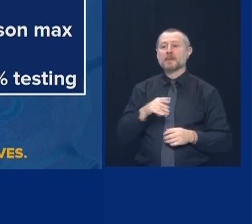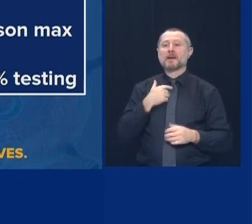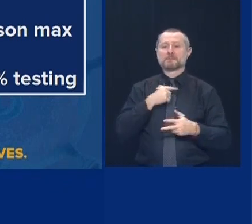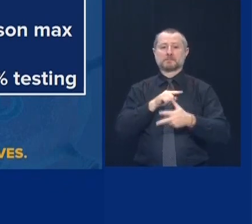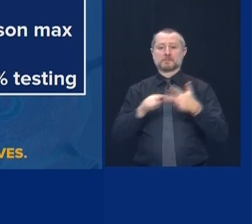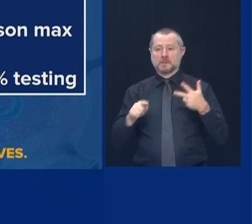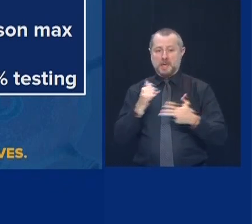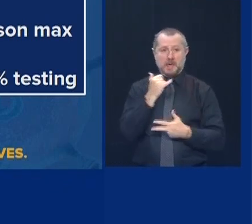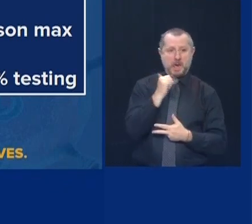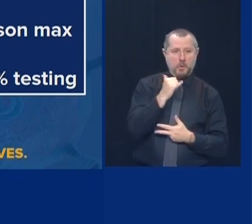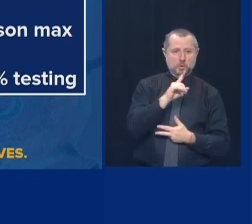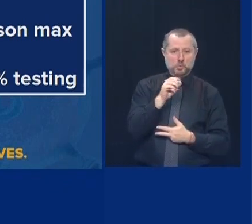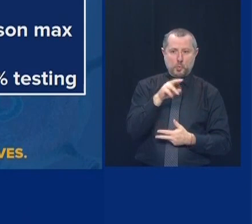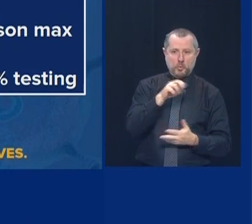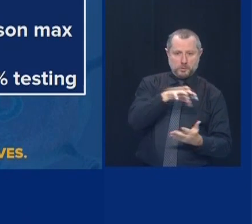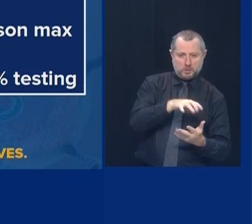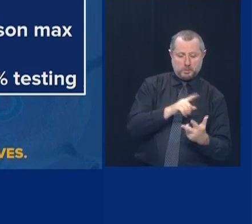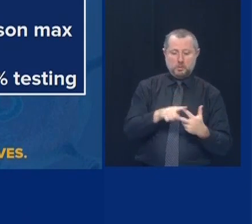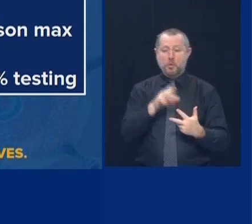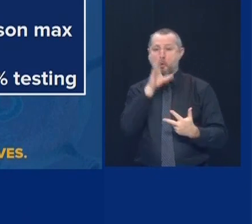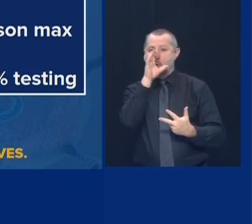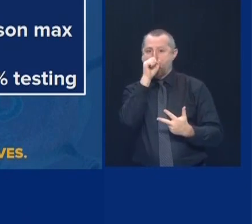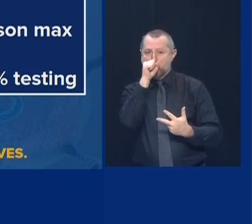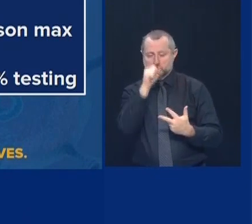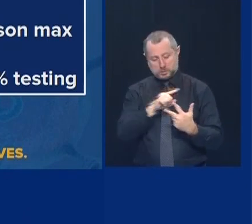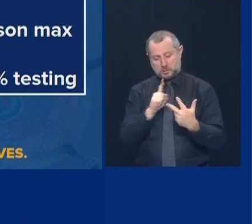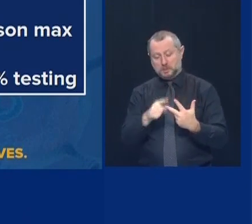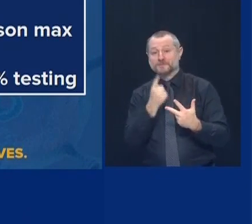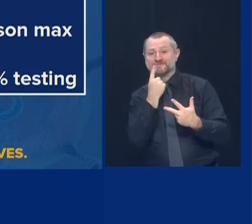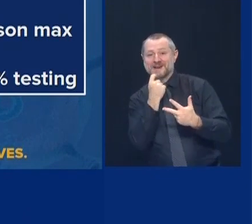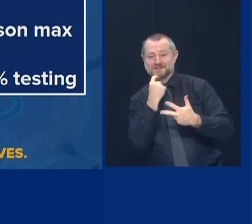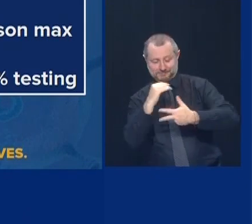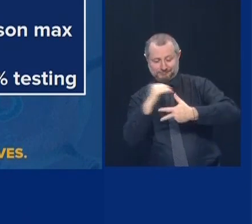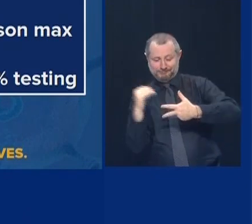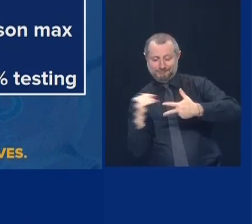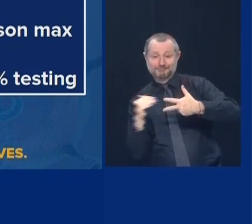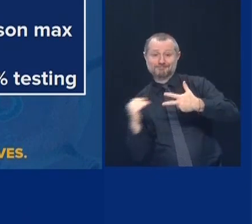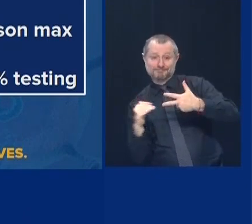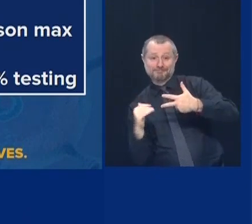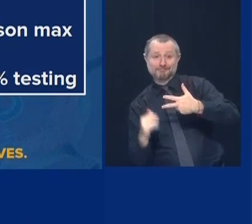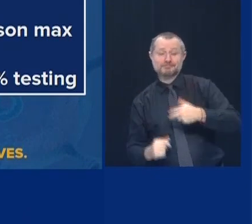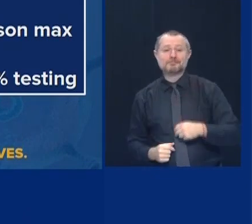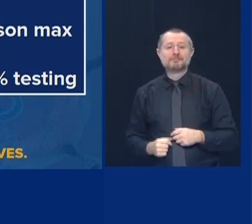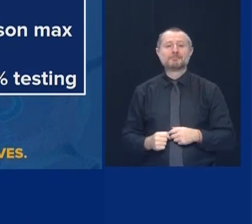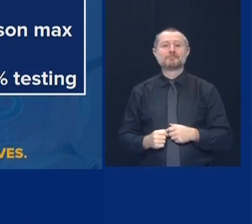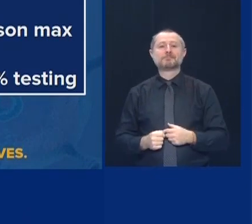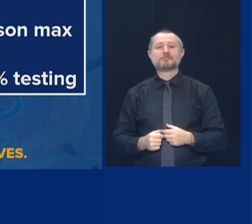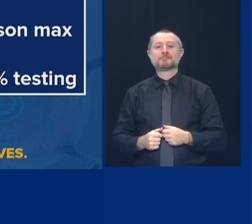THE MICRO CLUSTER ZONEe1Qz!I! INCREASESe1 AS IF THE ZONE INCREASES, RIGHT?-,e1